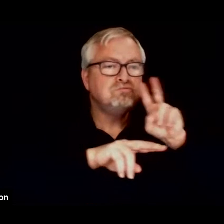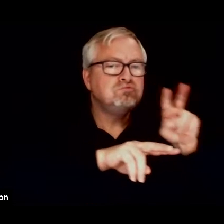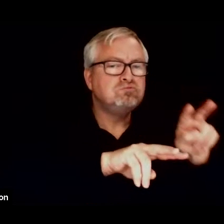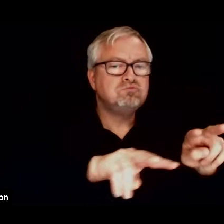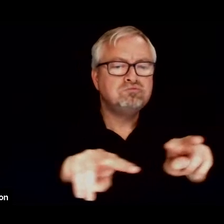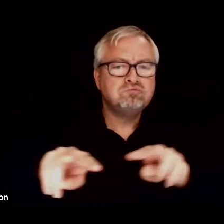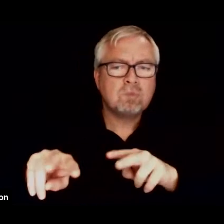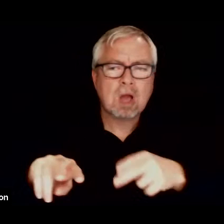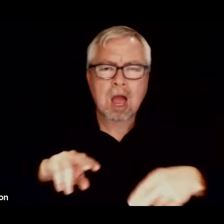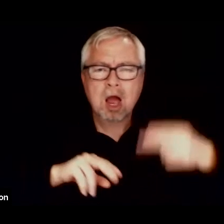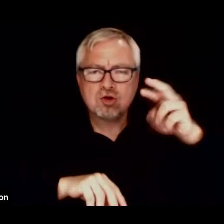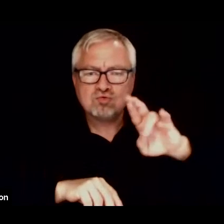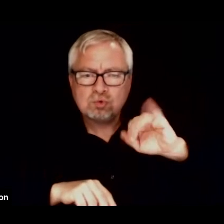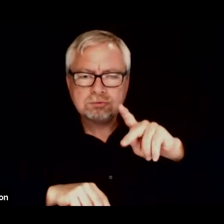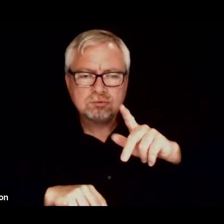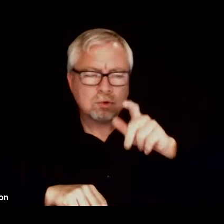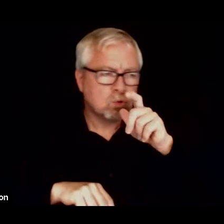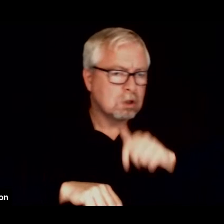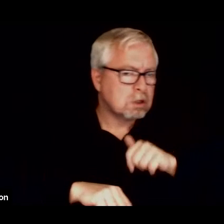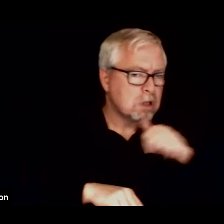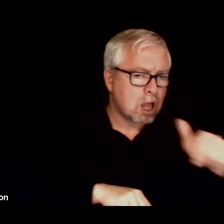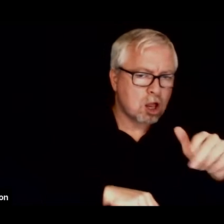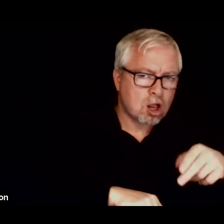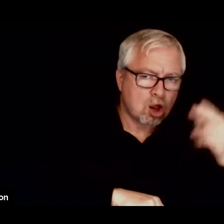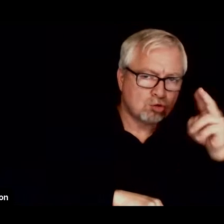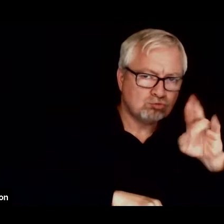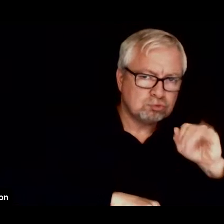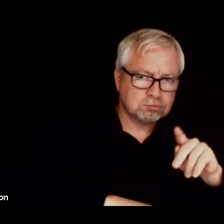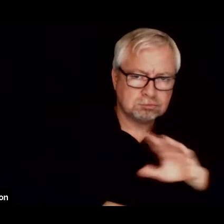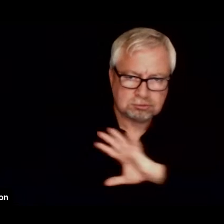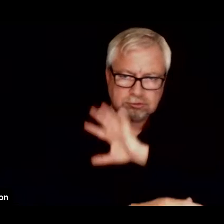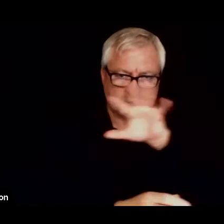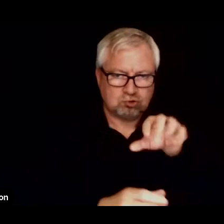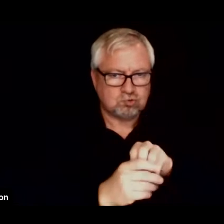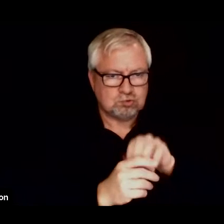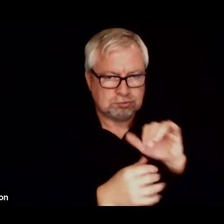the ethical considerations and implementation all of those three things are part of the decision